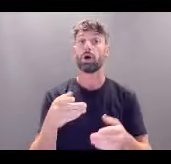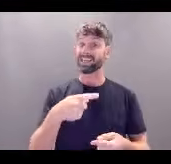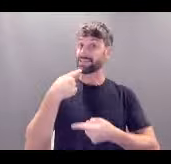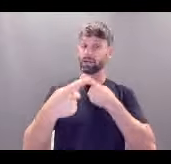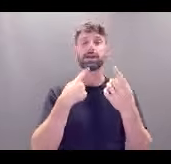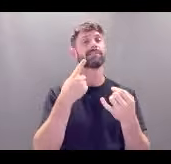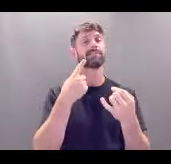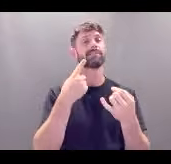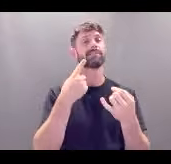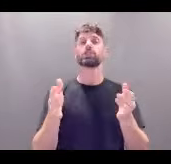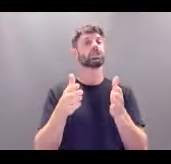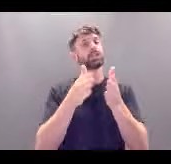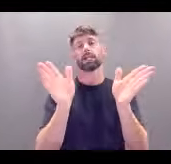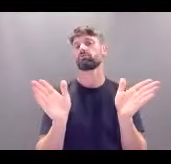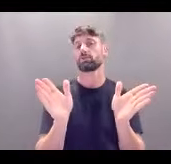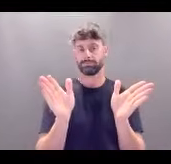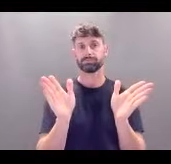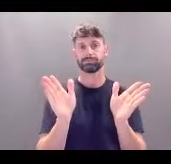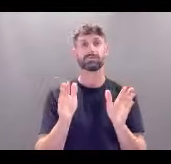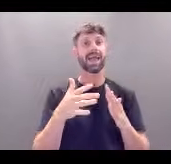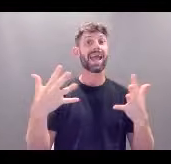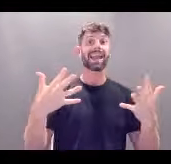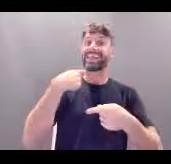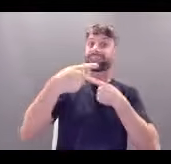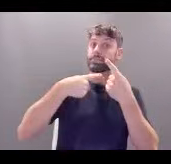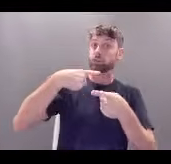Information provided in presentations by the NDIS